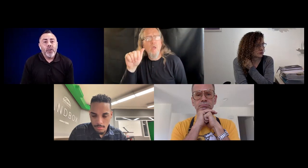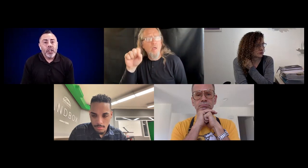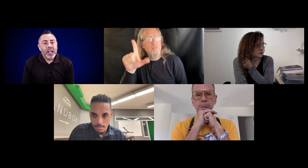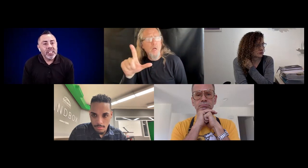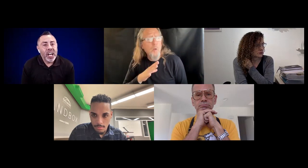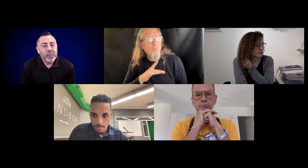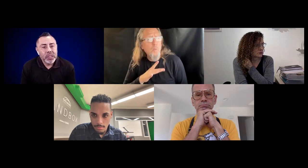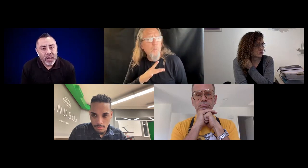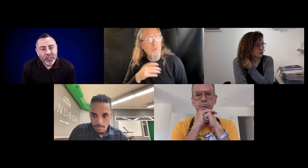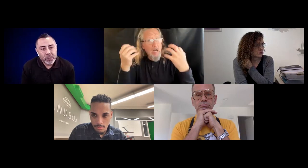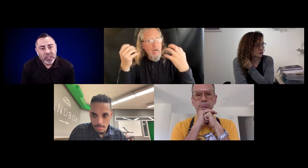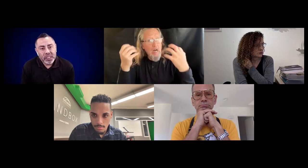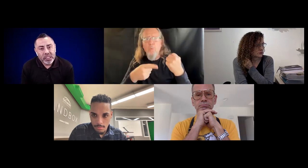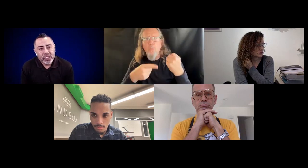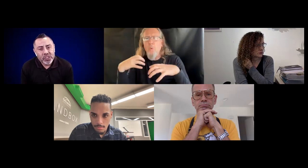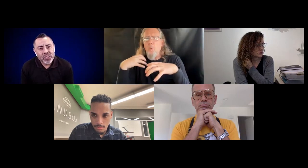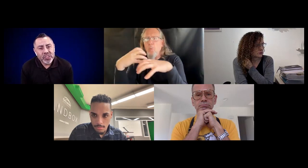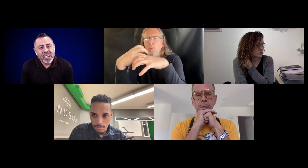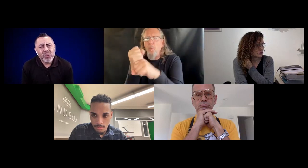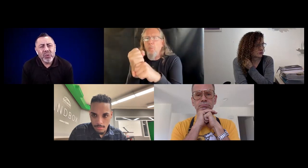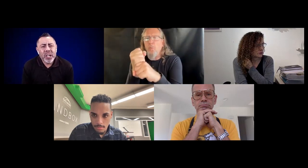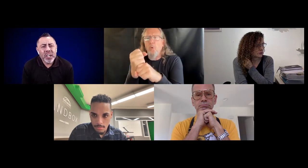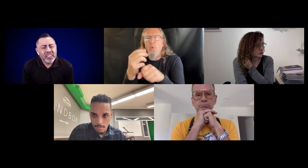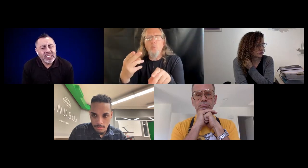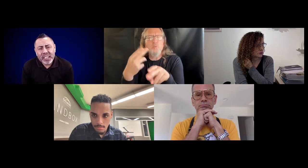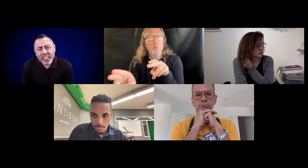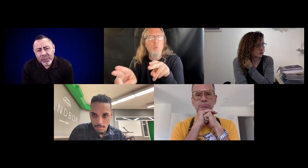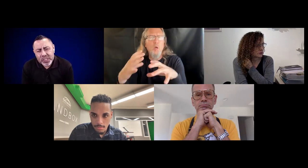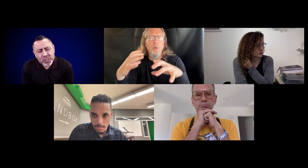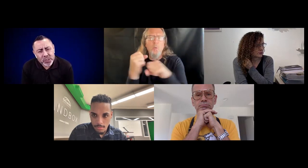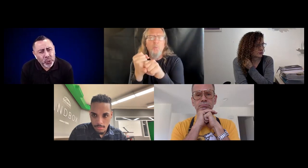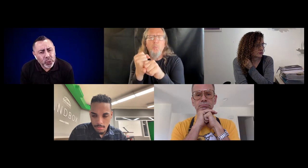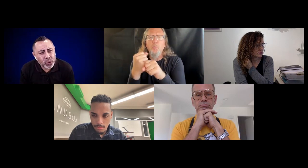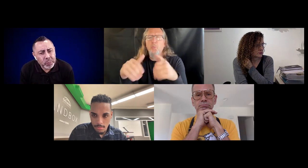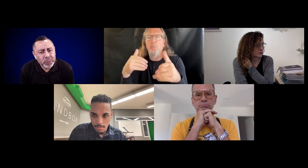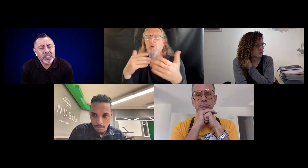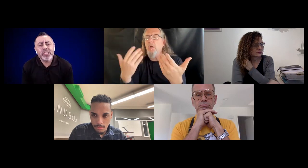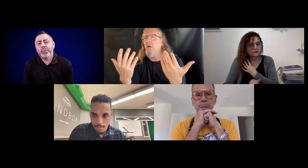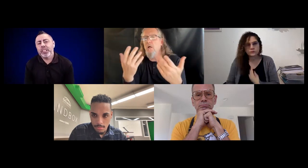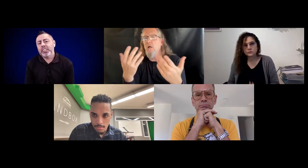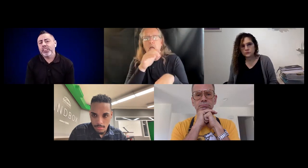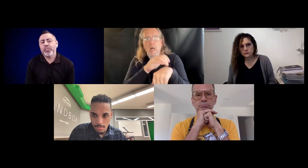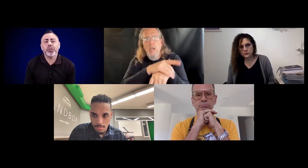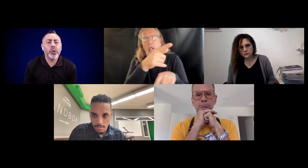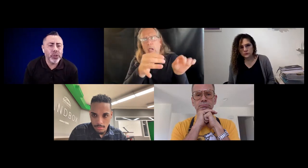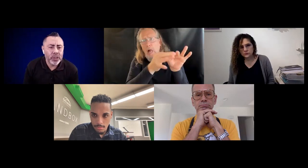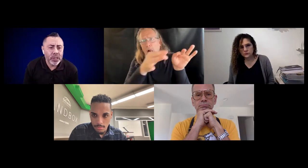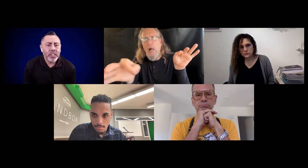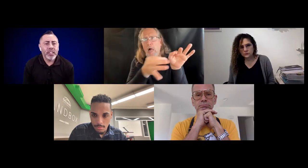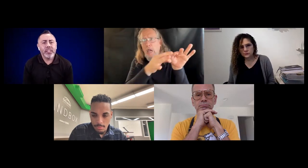For a long time the deaf community used to say, American sign language is so cool because our expressions are shorter.